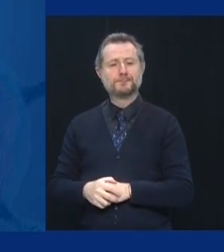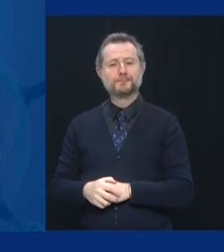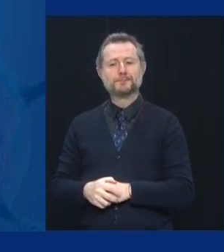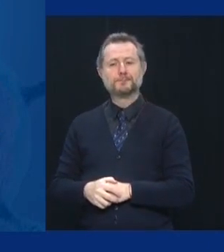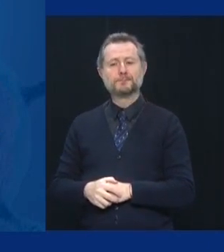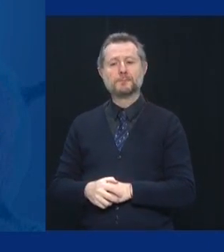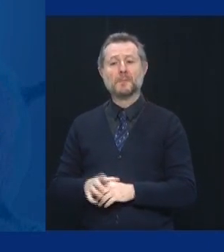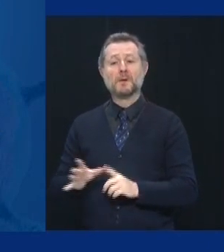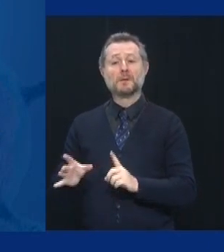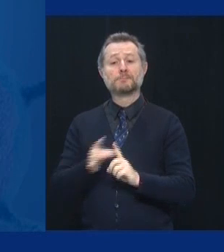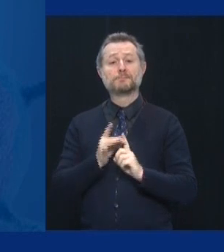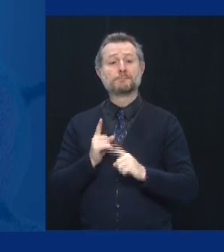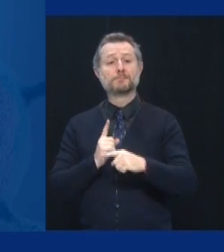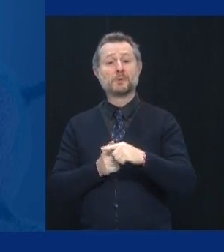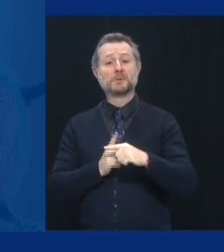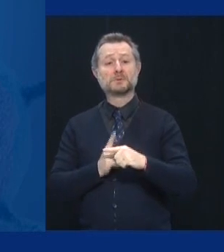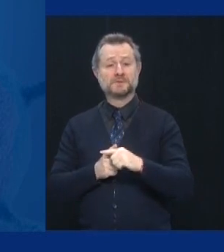BECAUSE LONG ISLAND JUMPED UP,